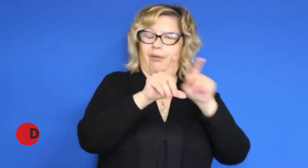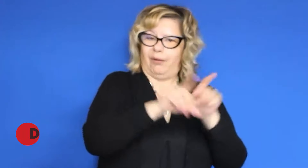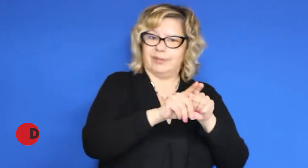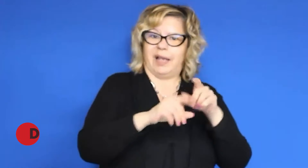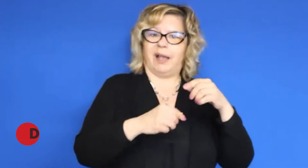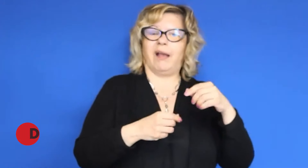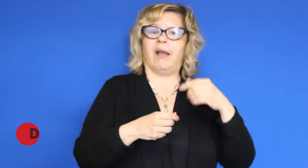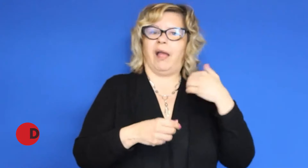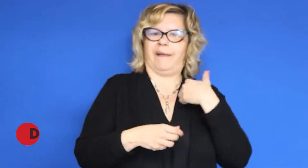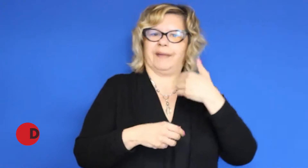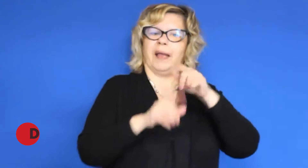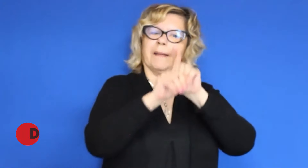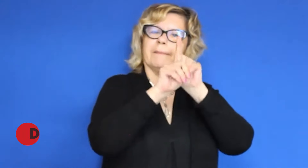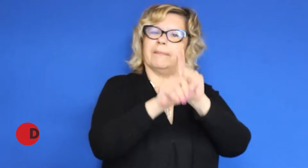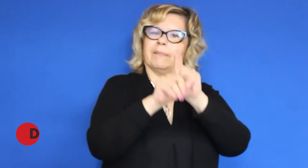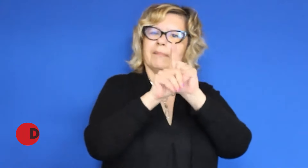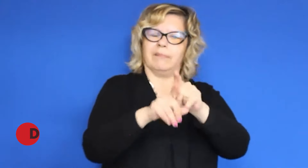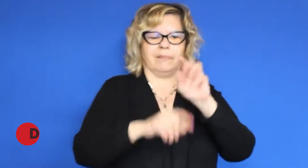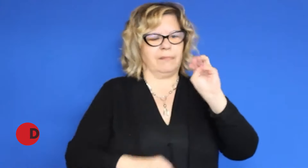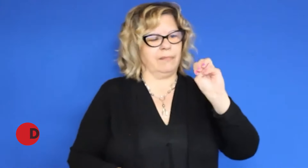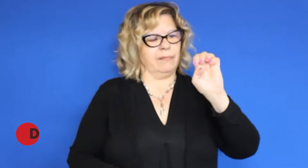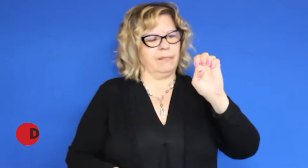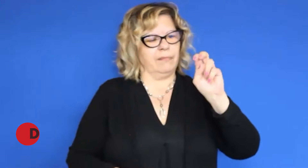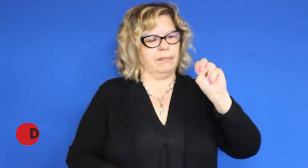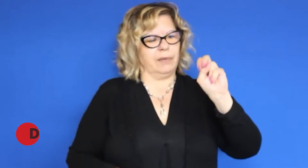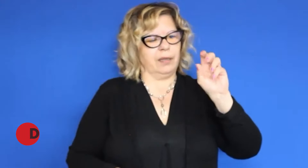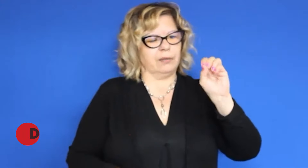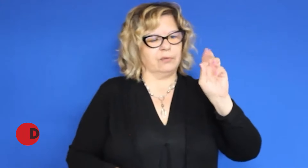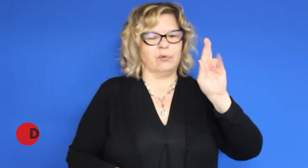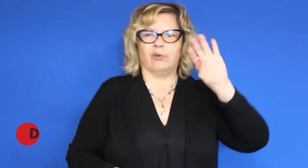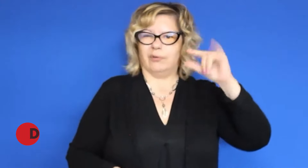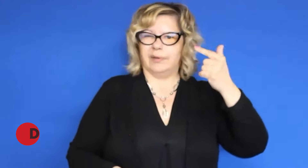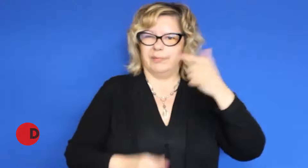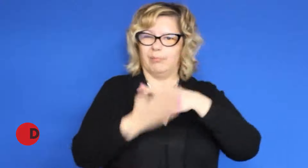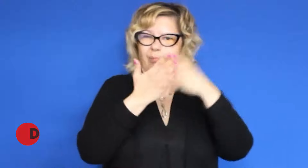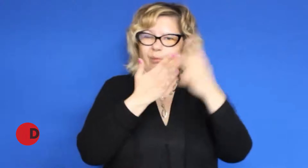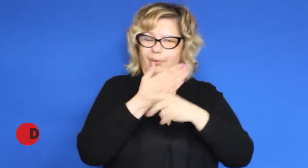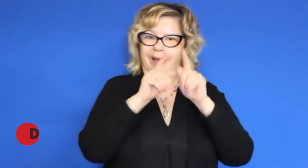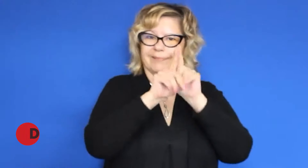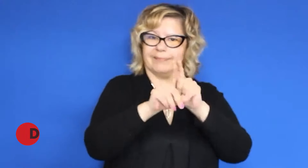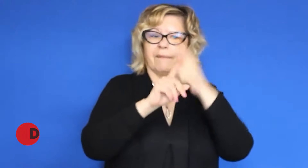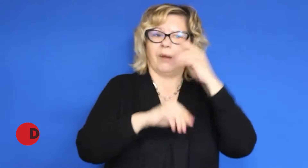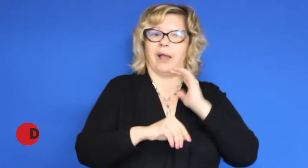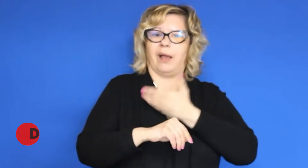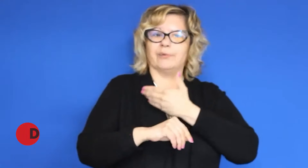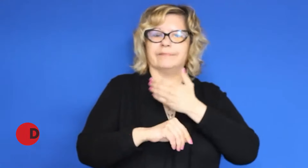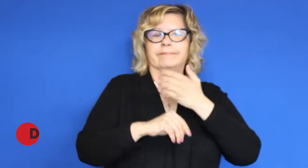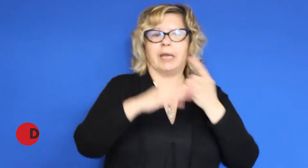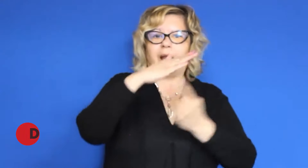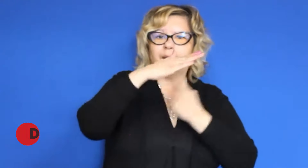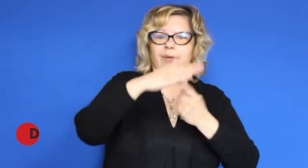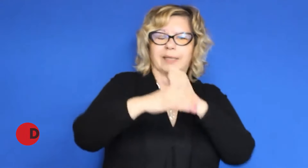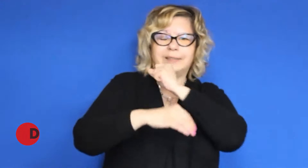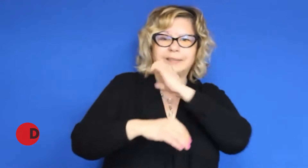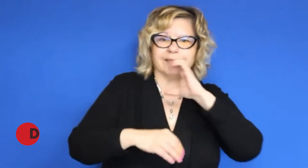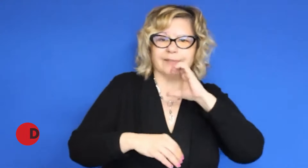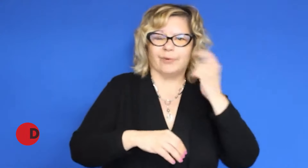We also have a mentoring program for isolated senior citizens,